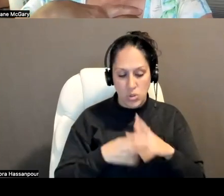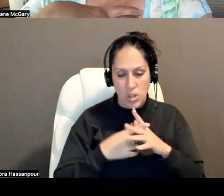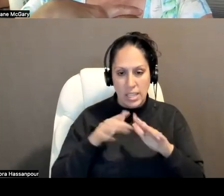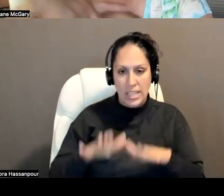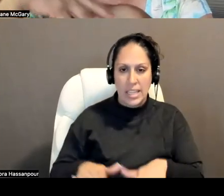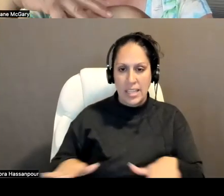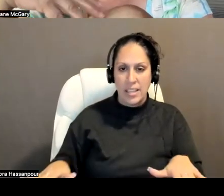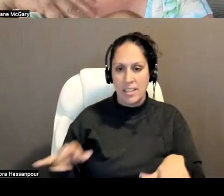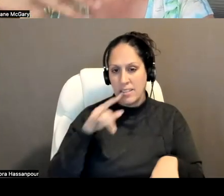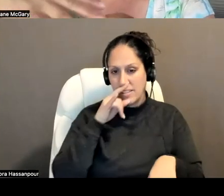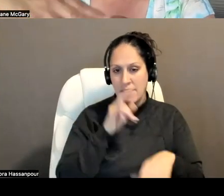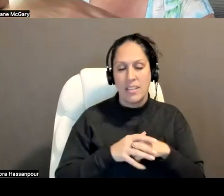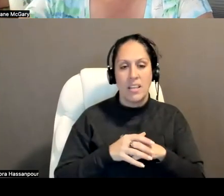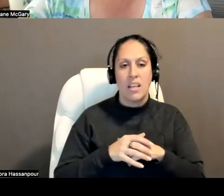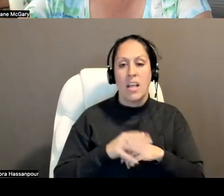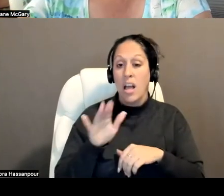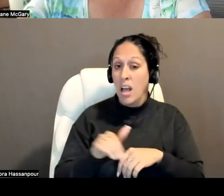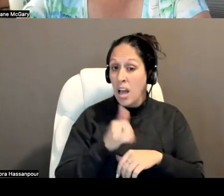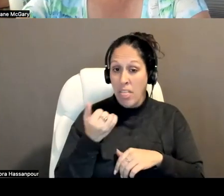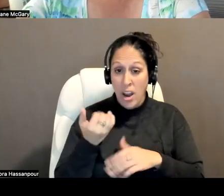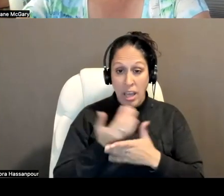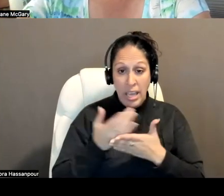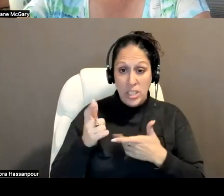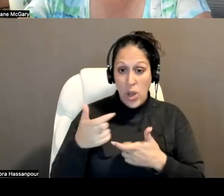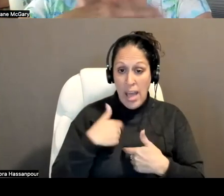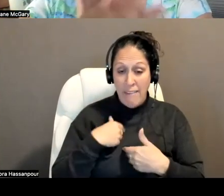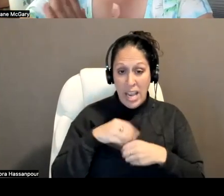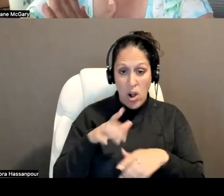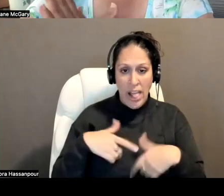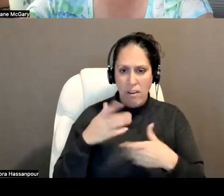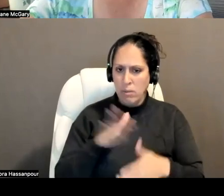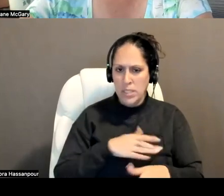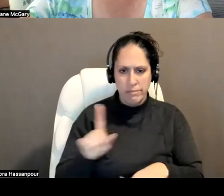Are there other Arts that you have in your life? Or is music the one?